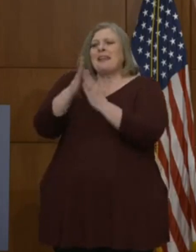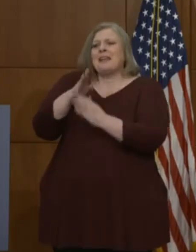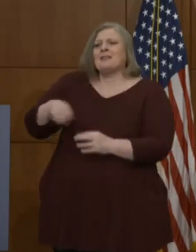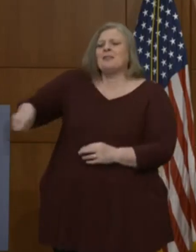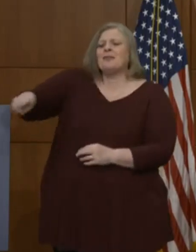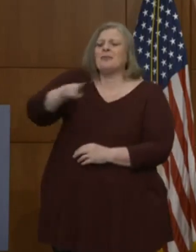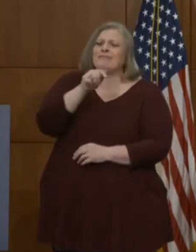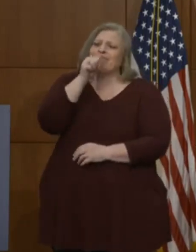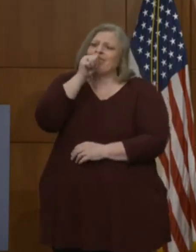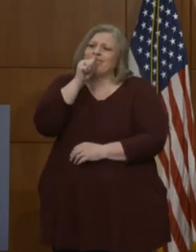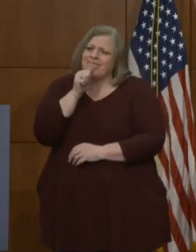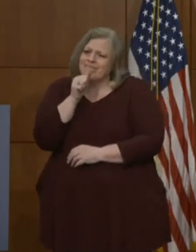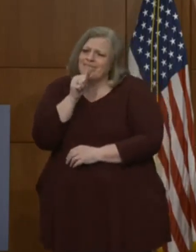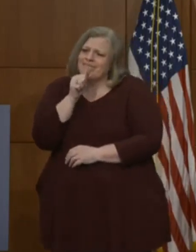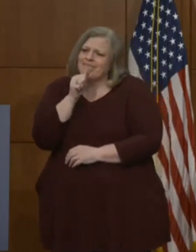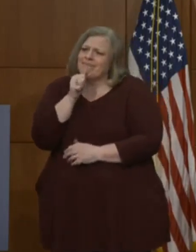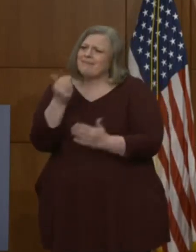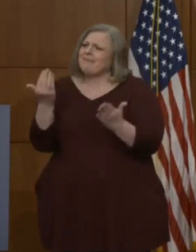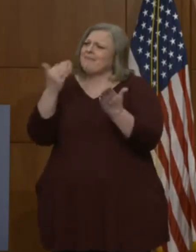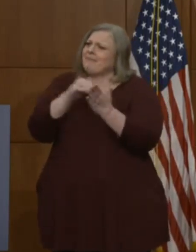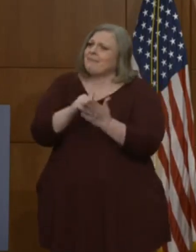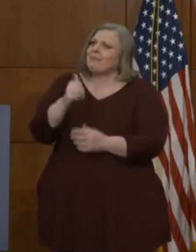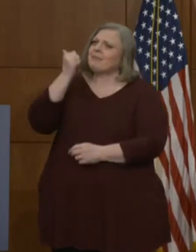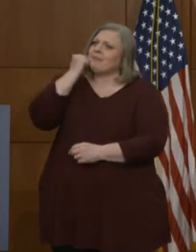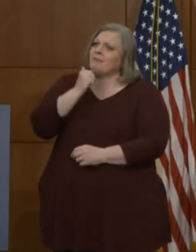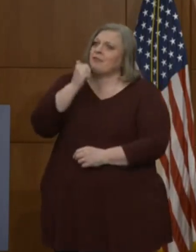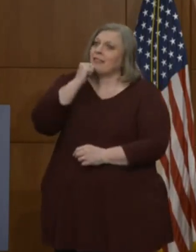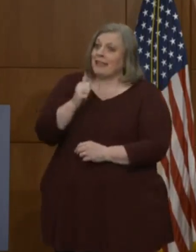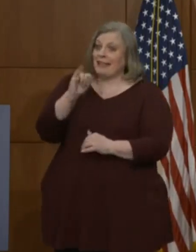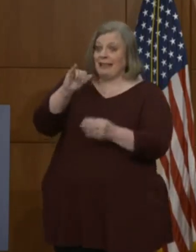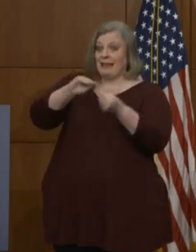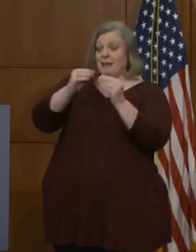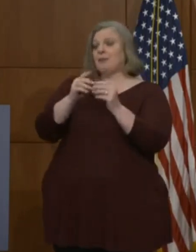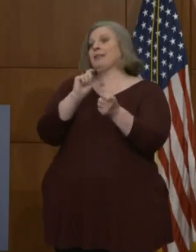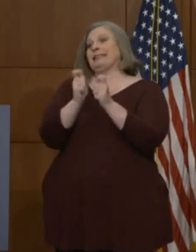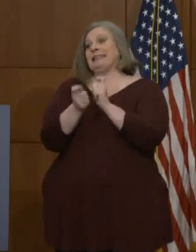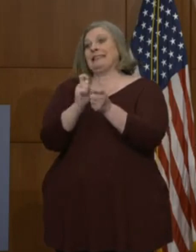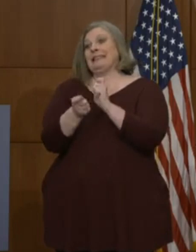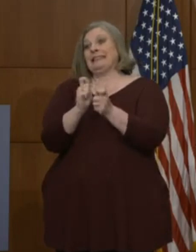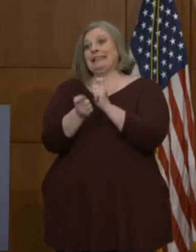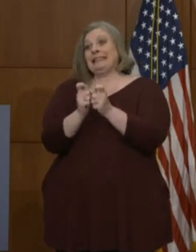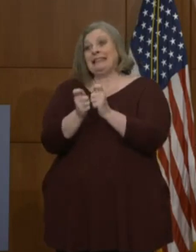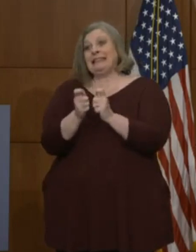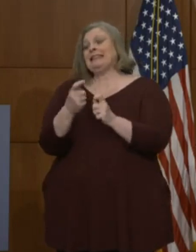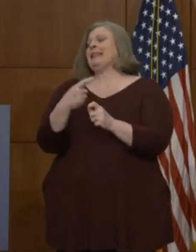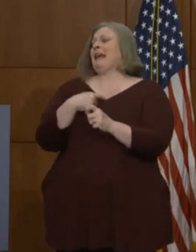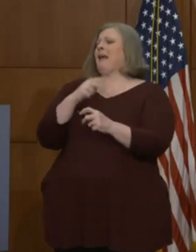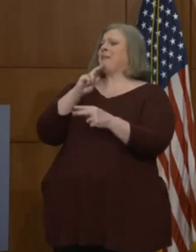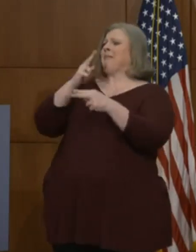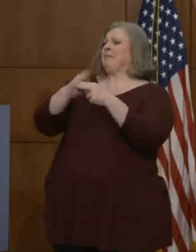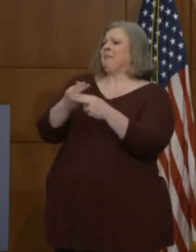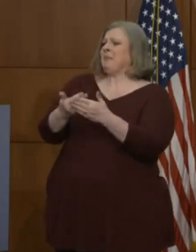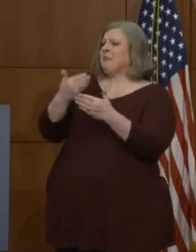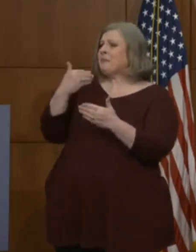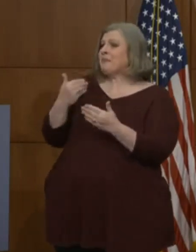I WOULD JUST. ASK ALL OF YOU AND OUR VIEWERS TO BE PATIENT AND OUR VIEWERS TO BE PATIENT AND AGAIN- THESE THINGS CHANGE AND AGAIN- THESE THINGS CHANGE DAY TO DAY. I WILL TELL YOU DAY TO DAY. I WILL TELL YOU THAT- AND I MENTIONED THIS